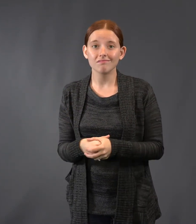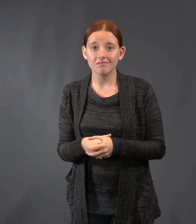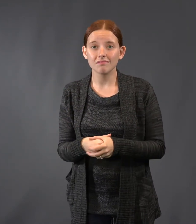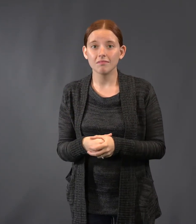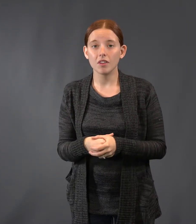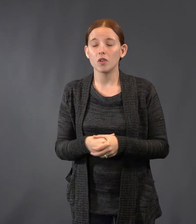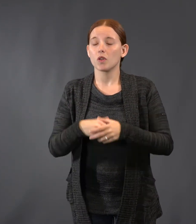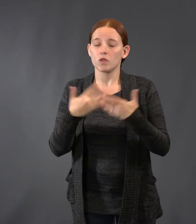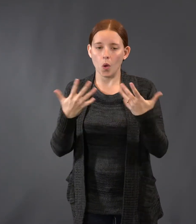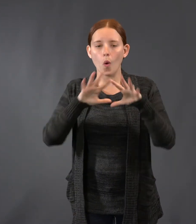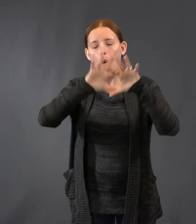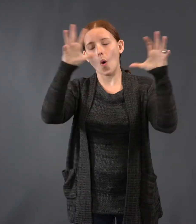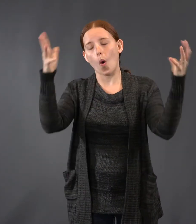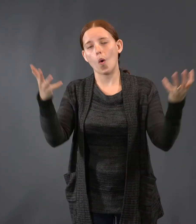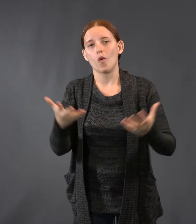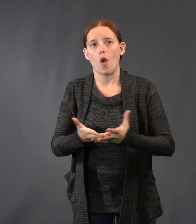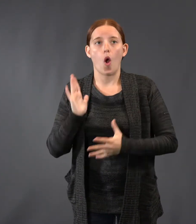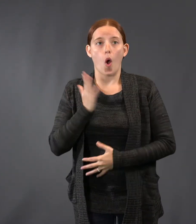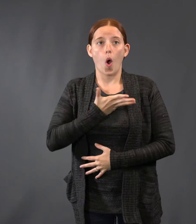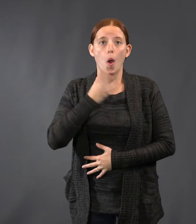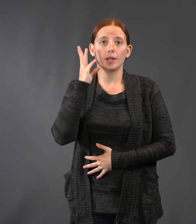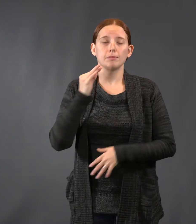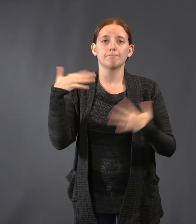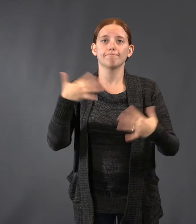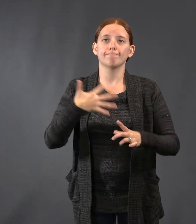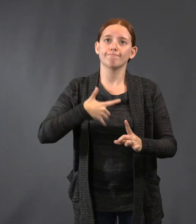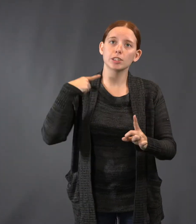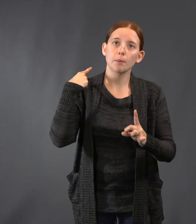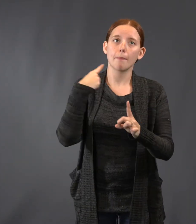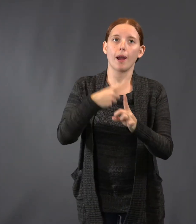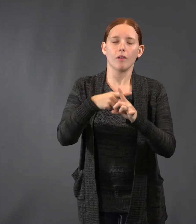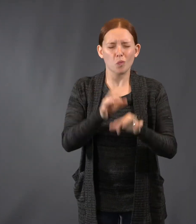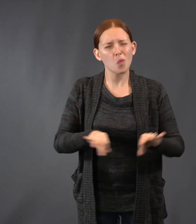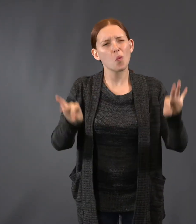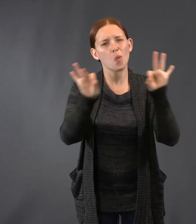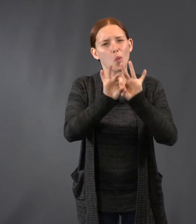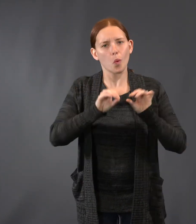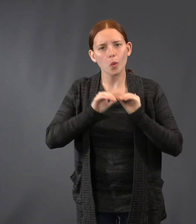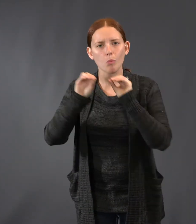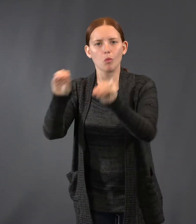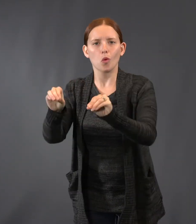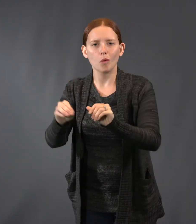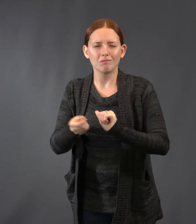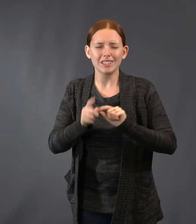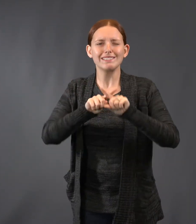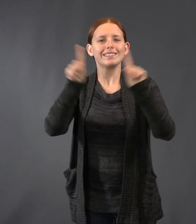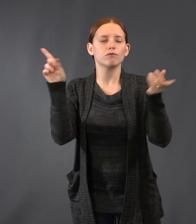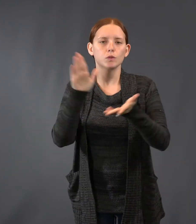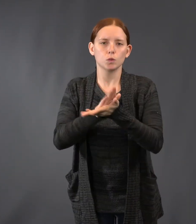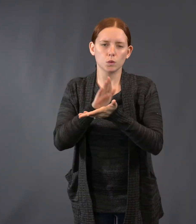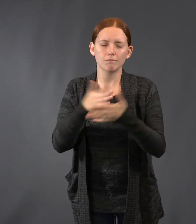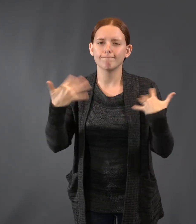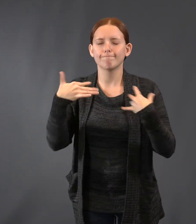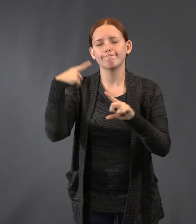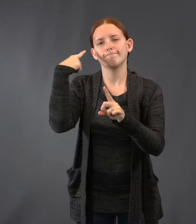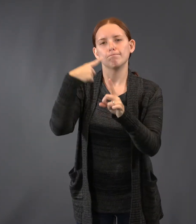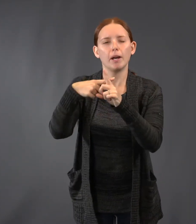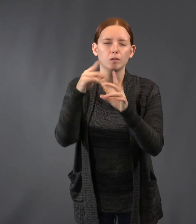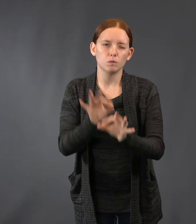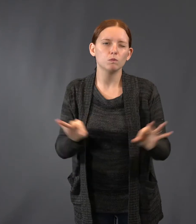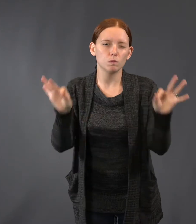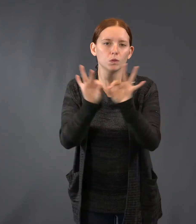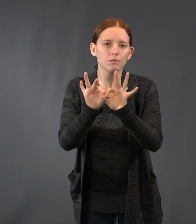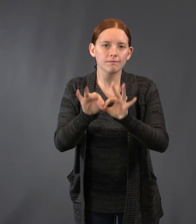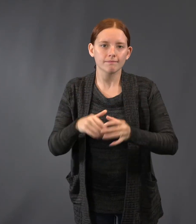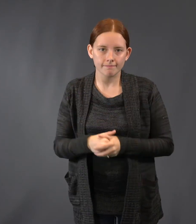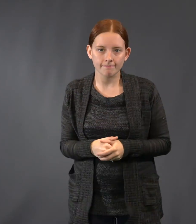prior to attending WSD. Overall, our experience has been worth the move and the change in schools.